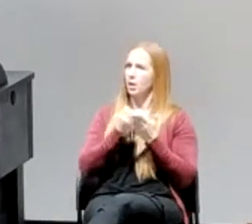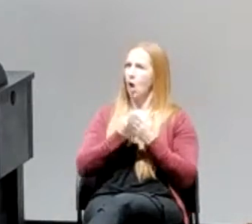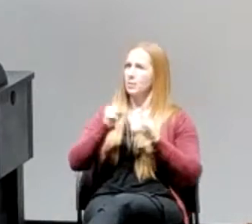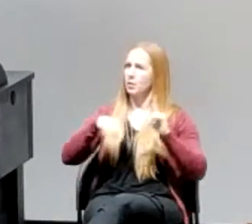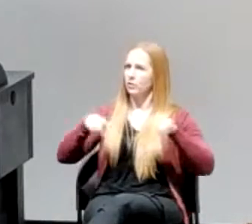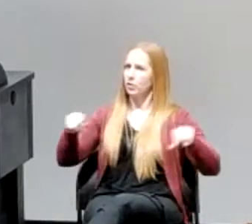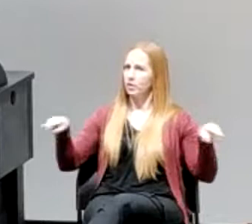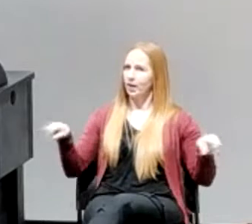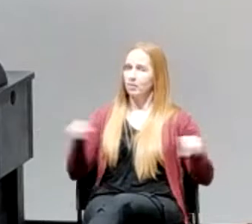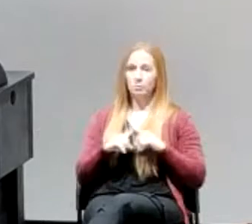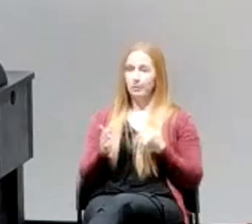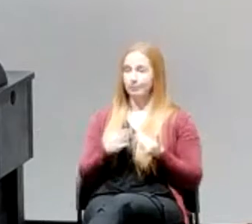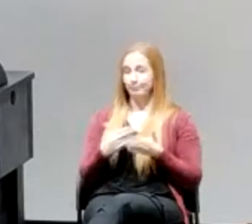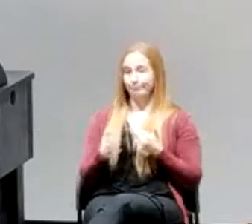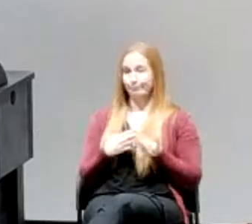Service sector. Single engine.